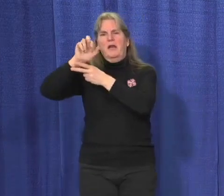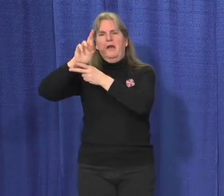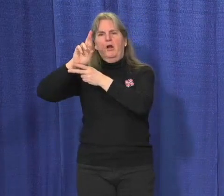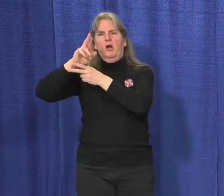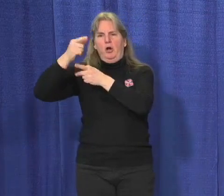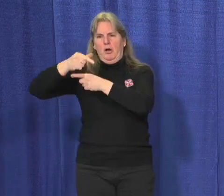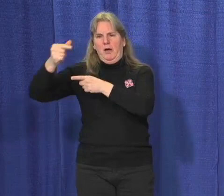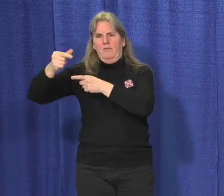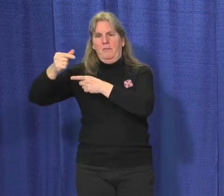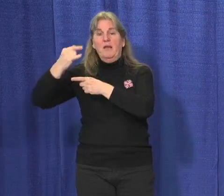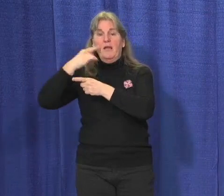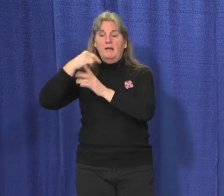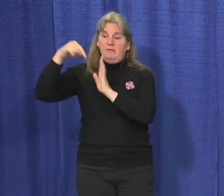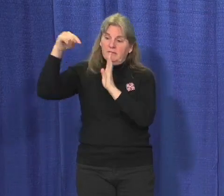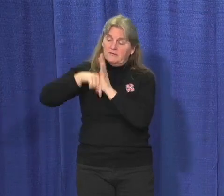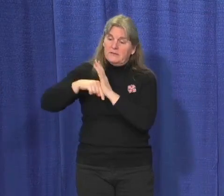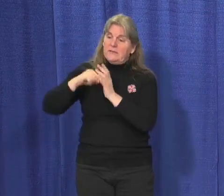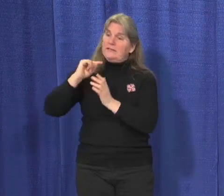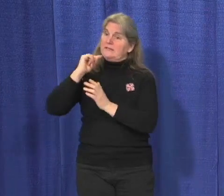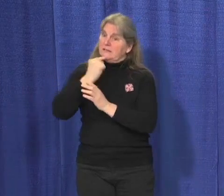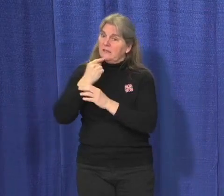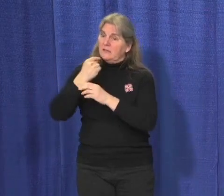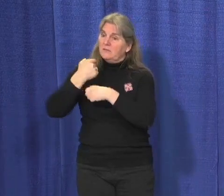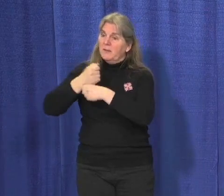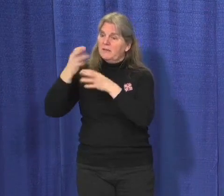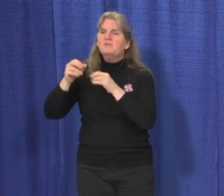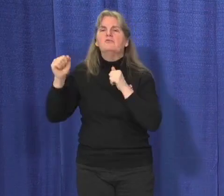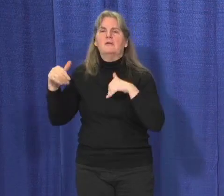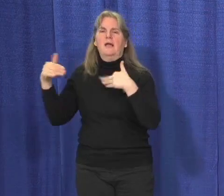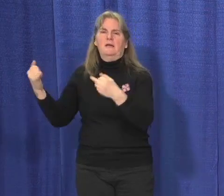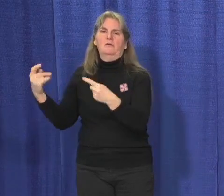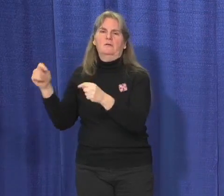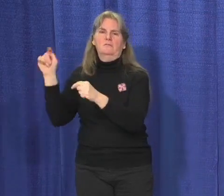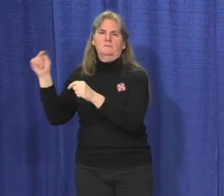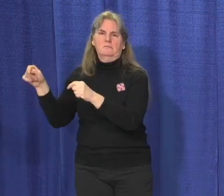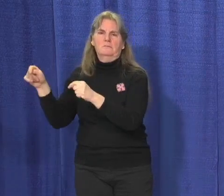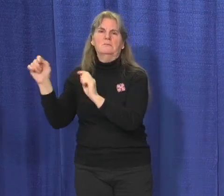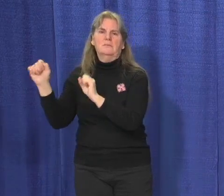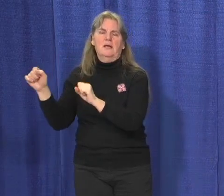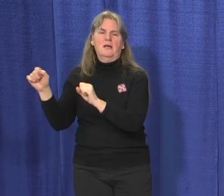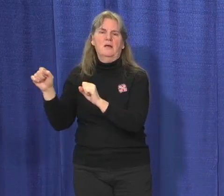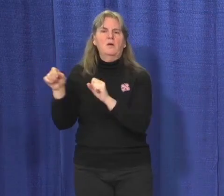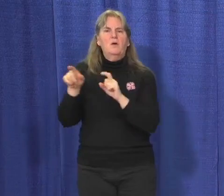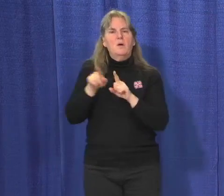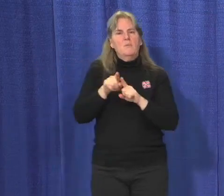governments of are made, we'll make them but it's also a